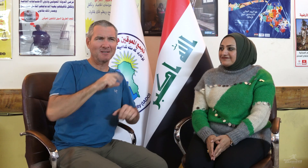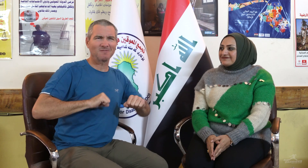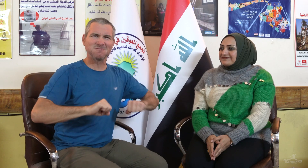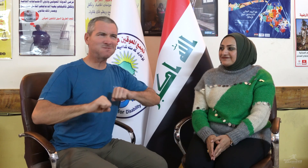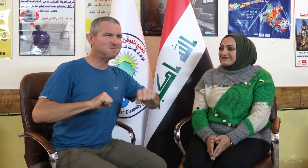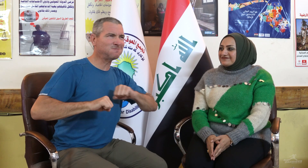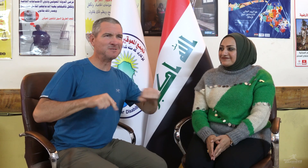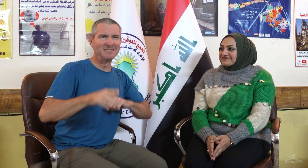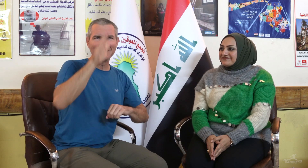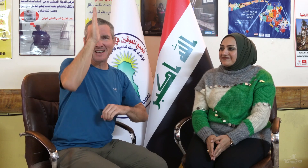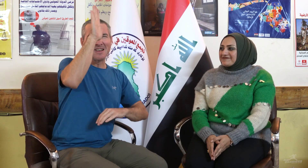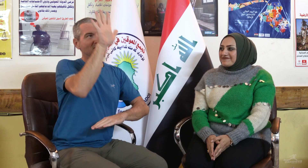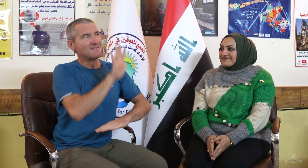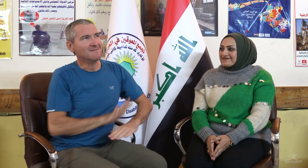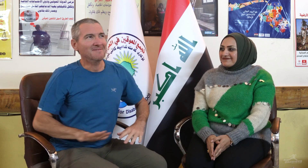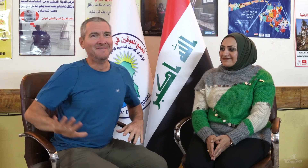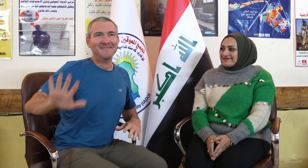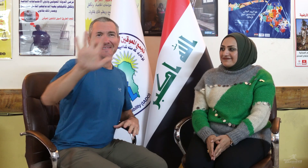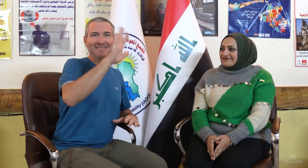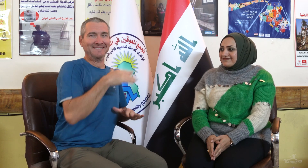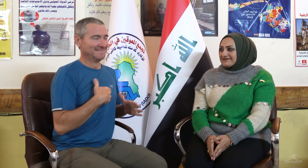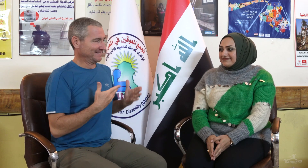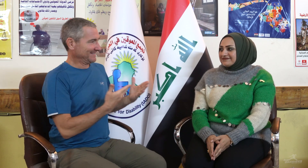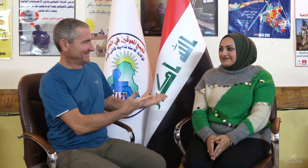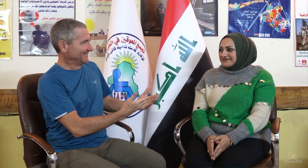who has made waves with her work in Iraq and beyond.